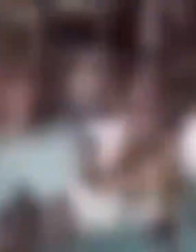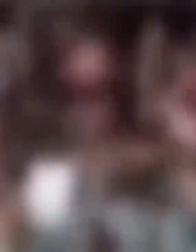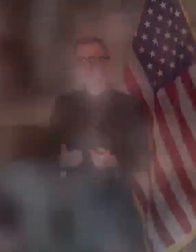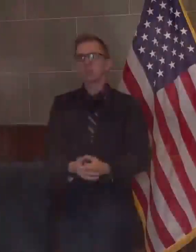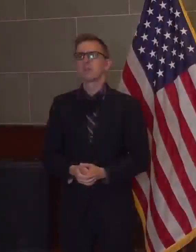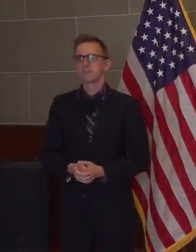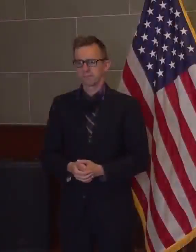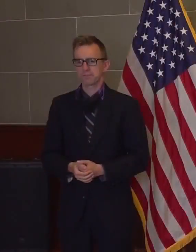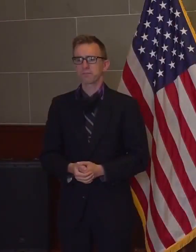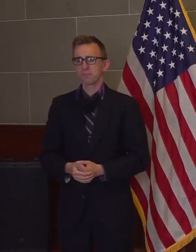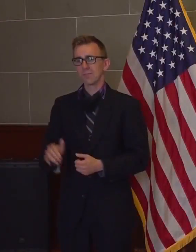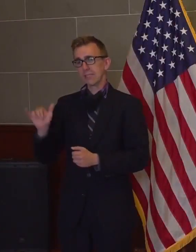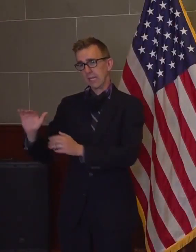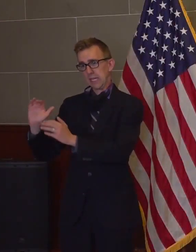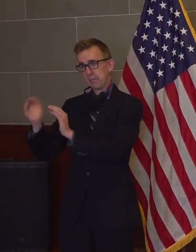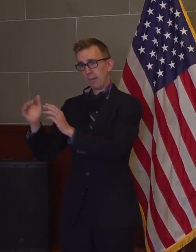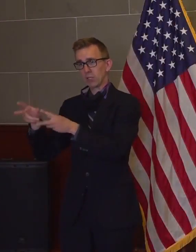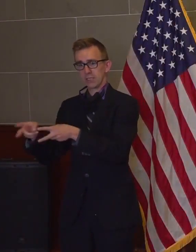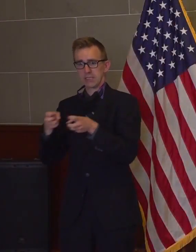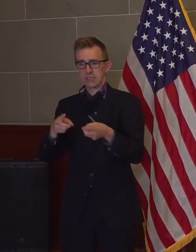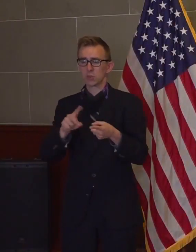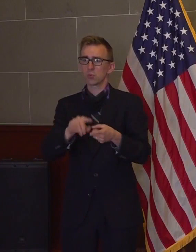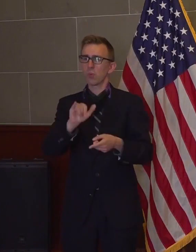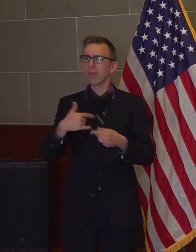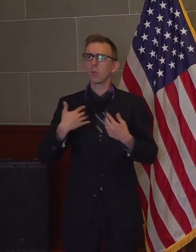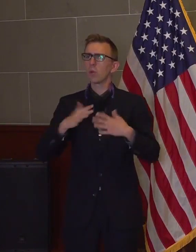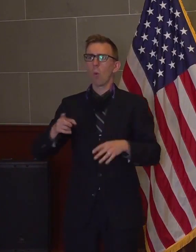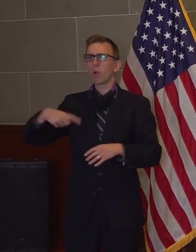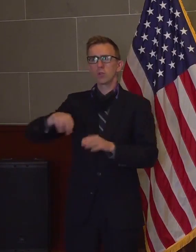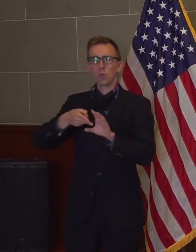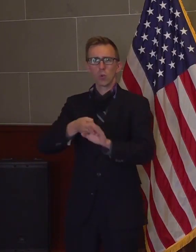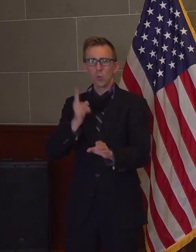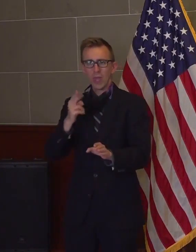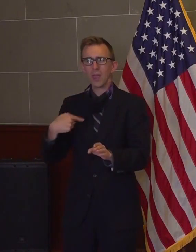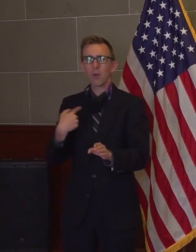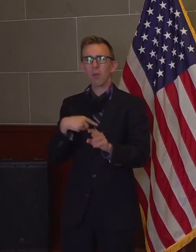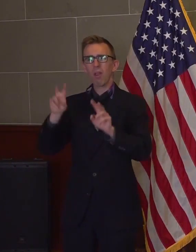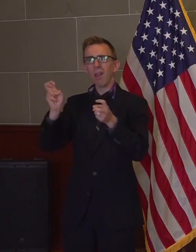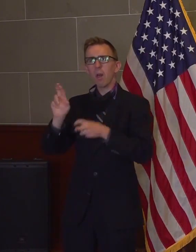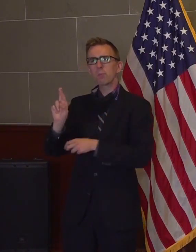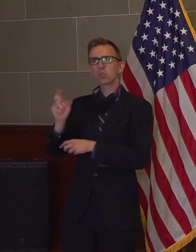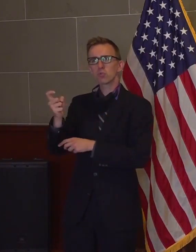THE DAY. THE STATE'S HEALTH DIRECTOR SAID EVEN IN A POOL